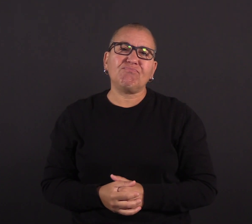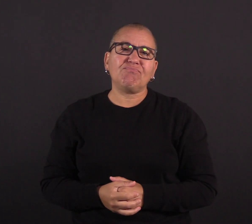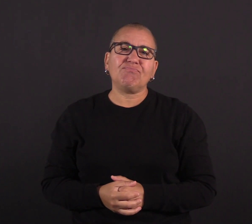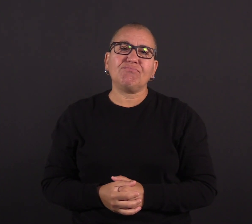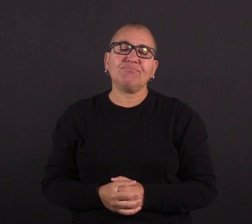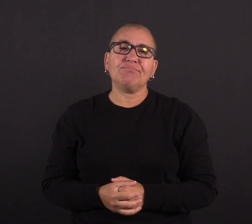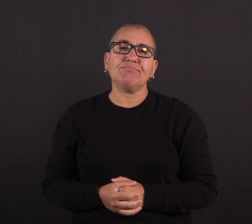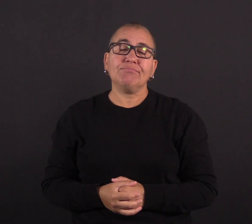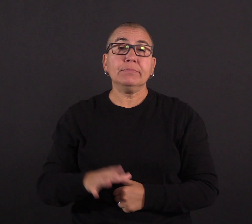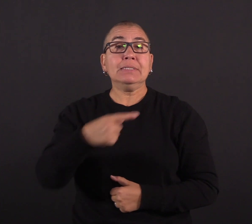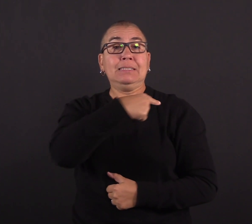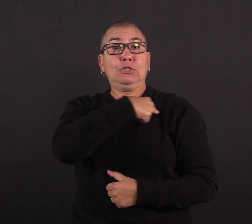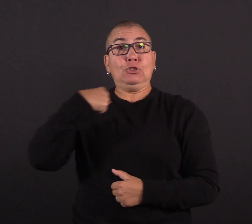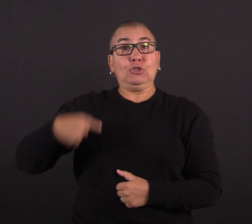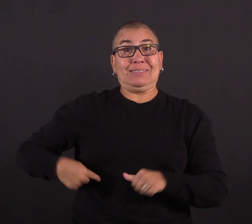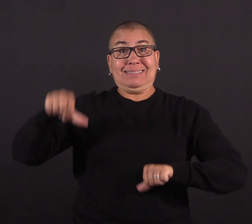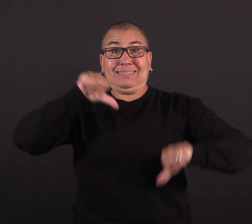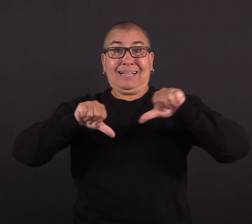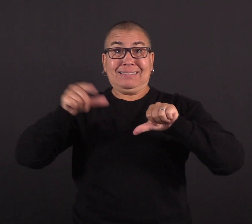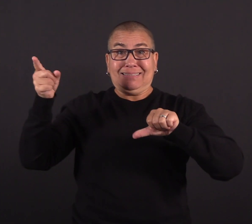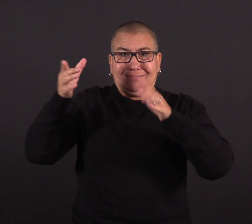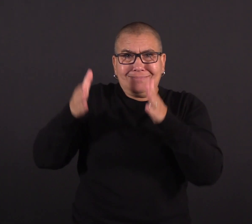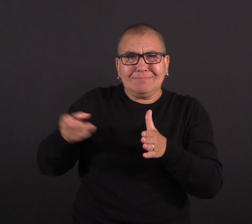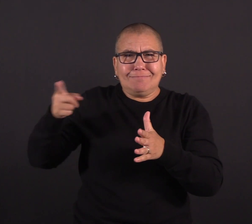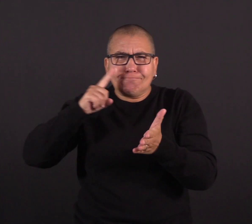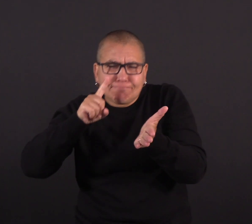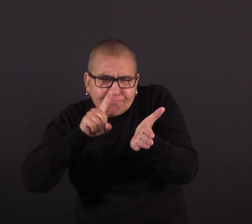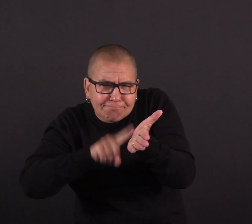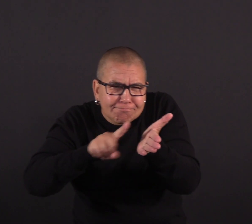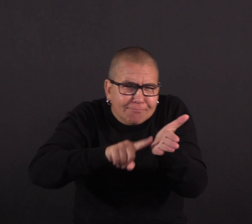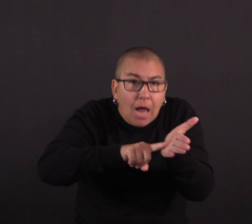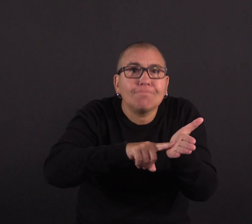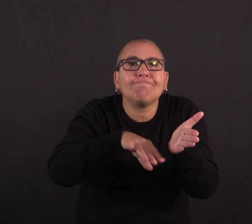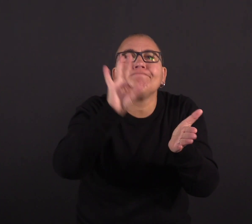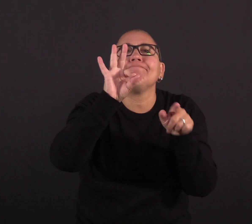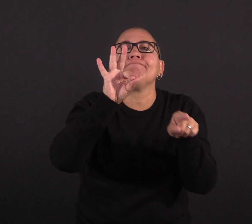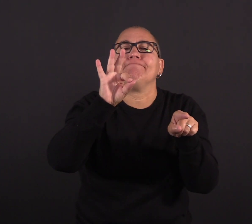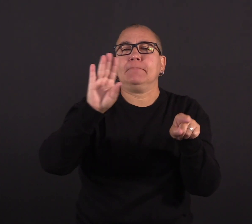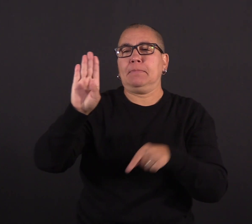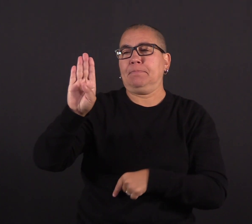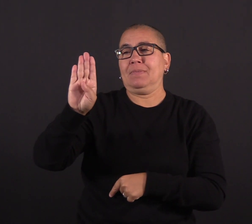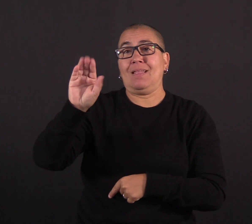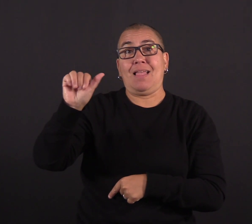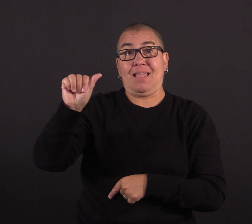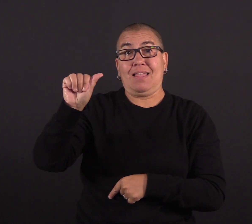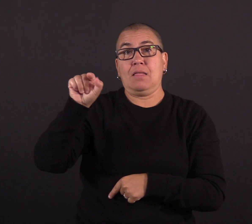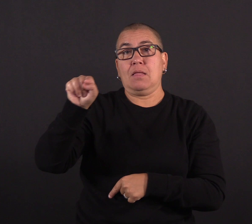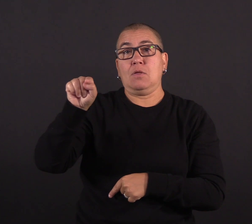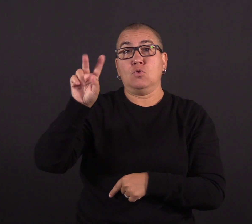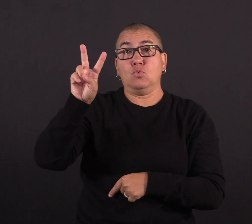Scientists in China conducted lab studies that found BA.2.86 has a large number of